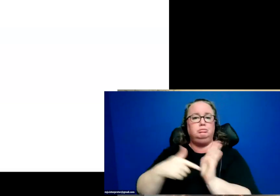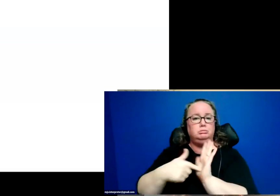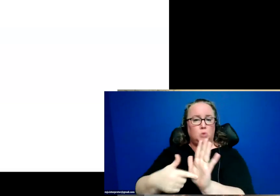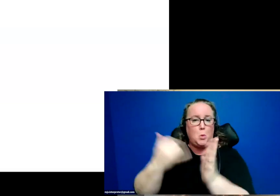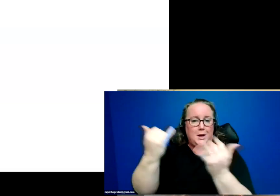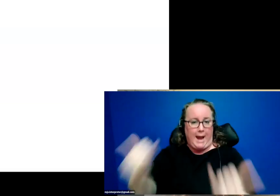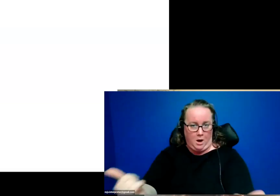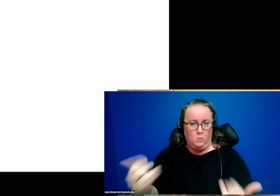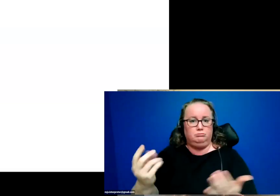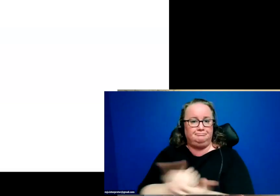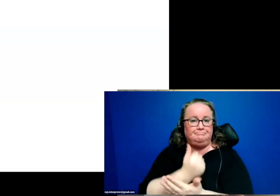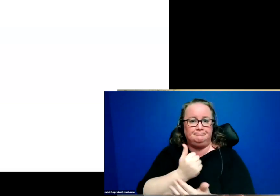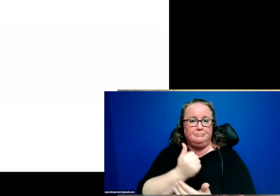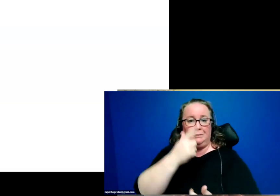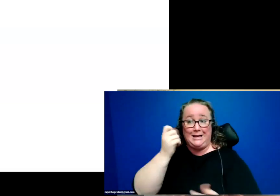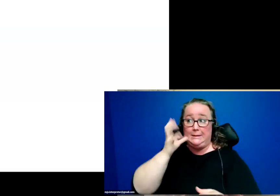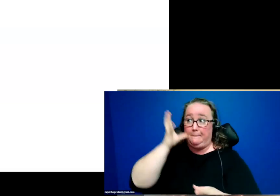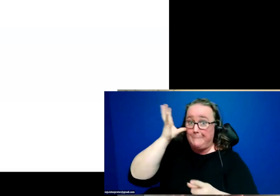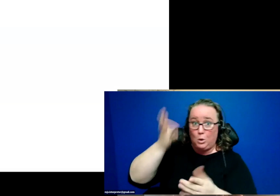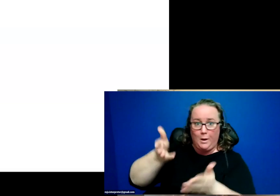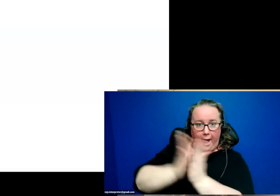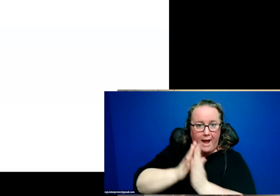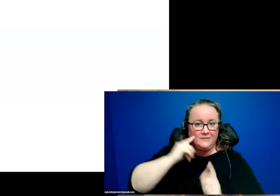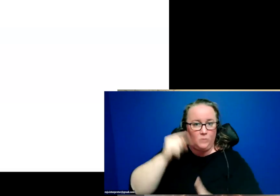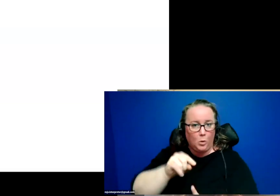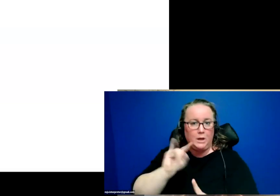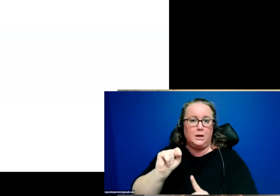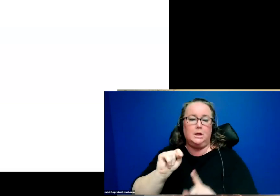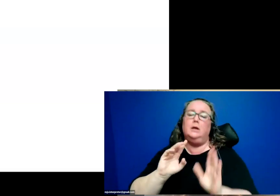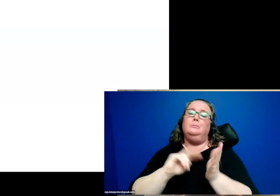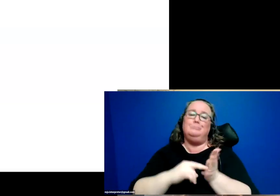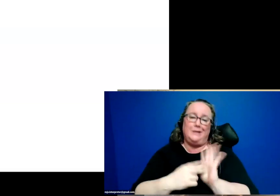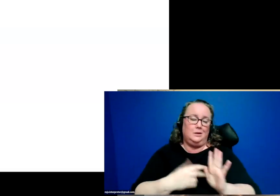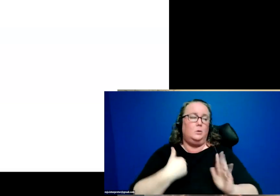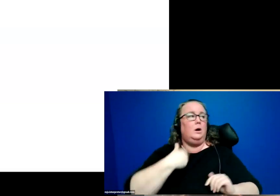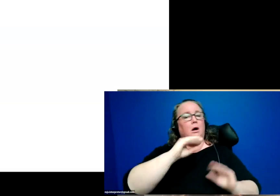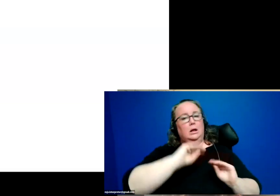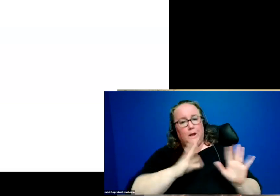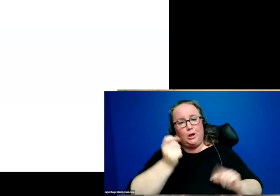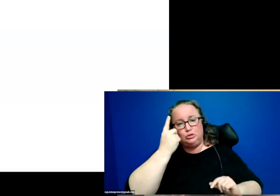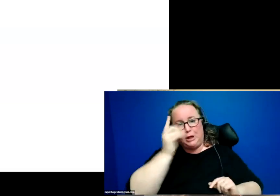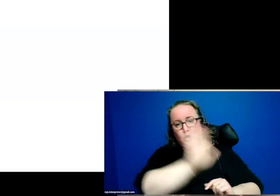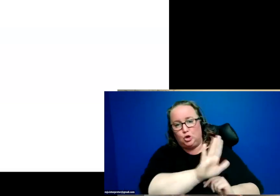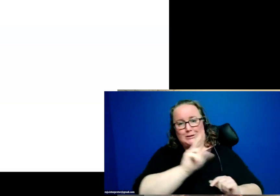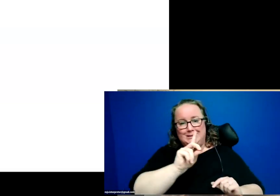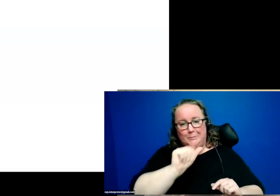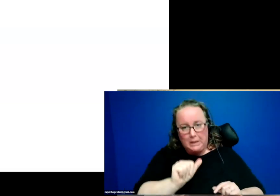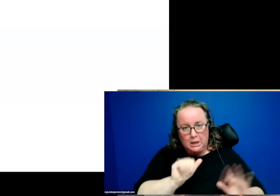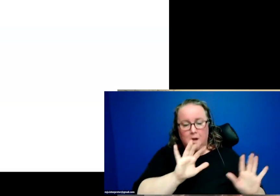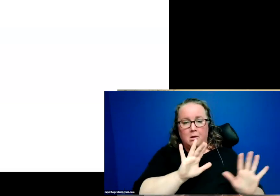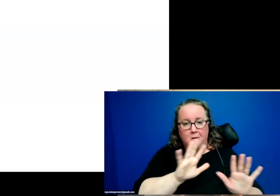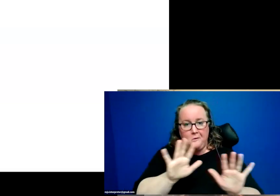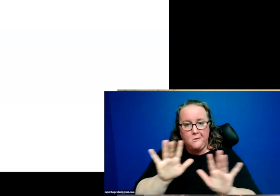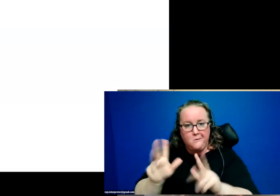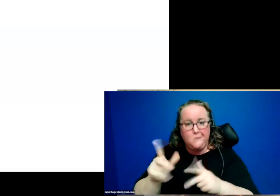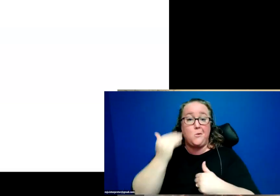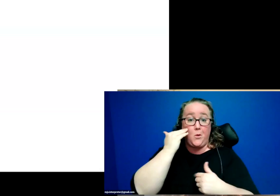the parent has been asking for these accommodations, we have more clarity on what the disability is. And so we're saying that this six months that was